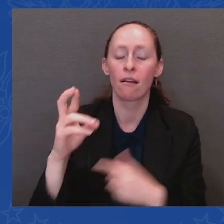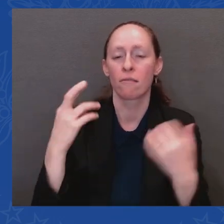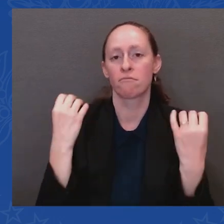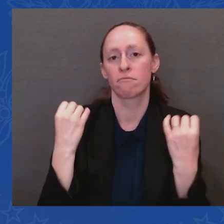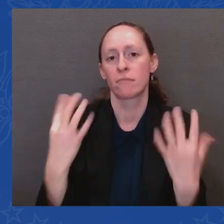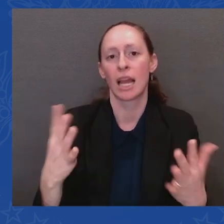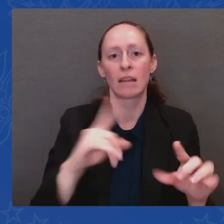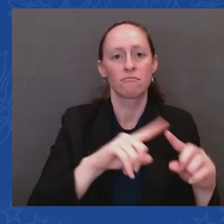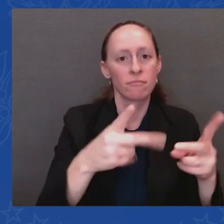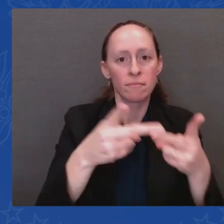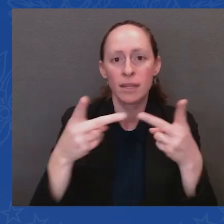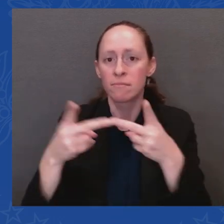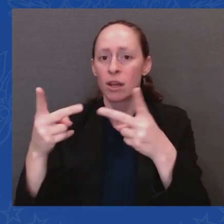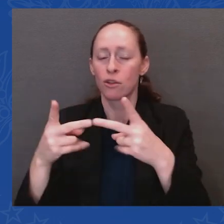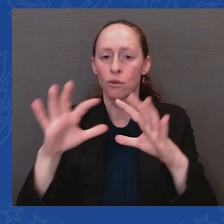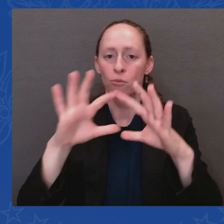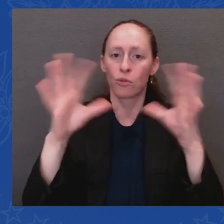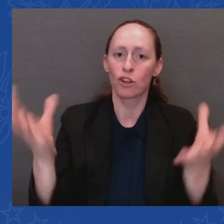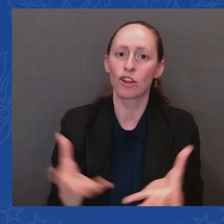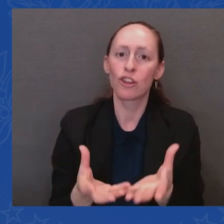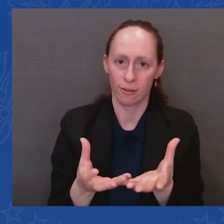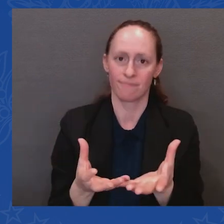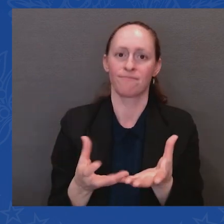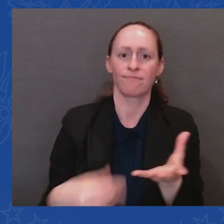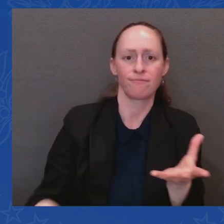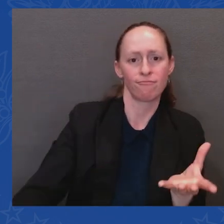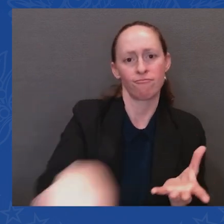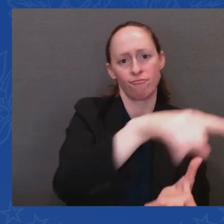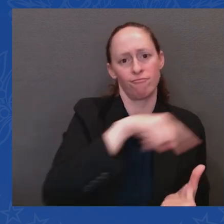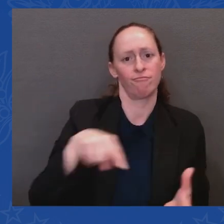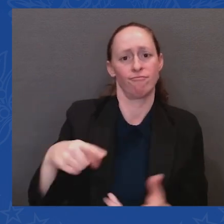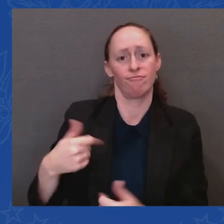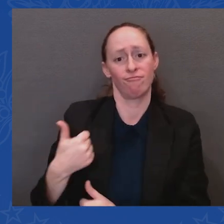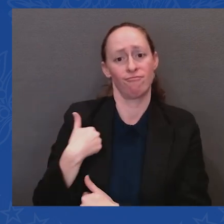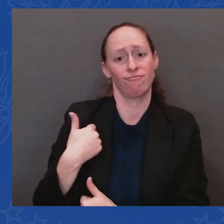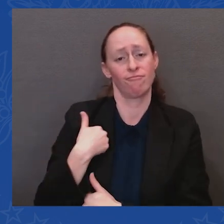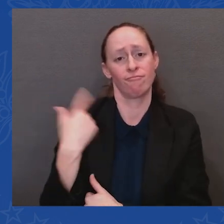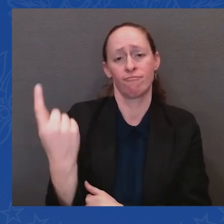each one bound by a sacred oath to support and defend.